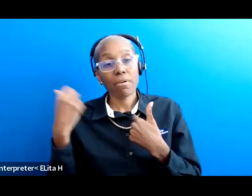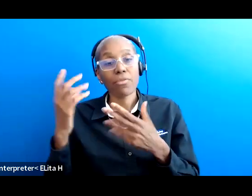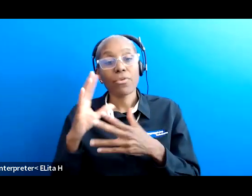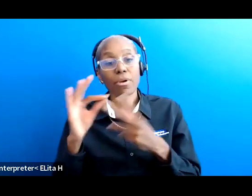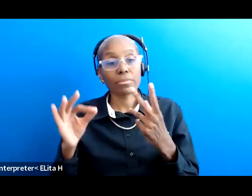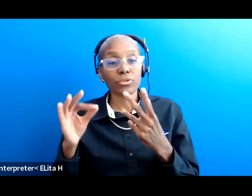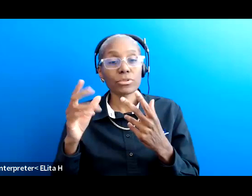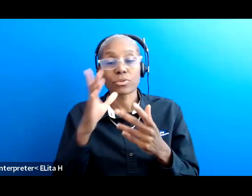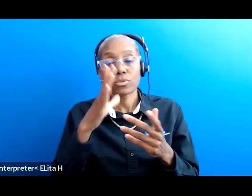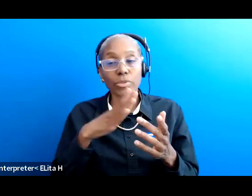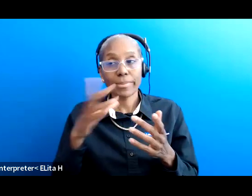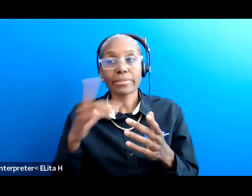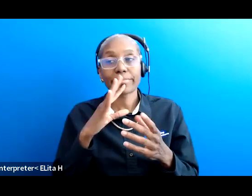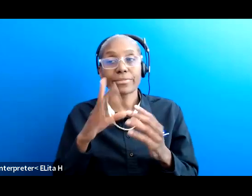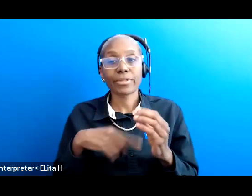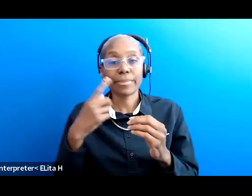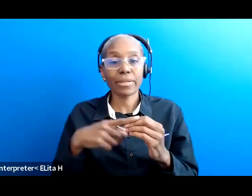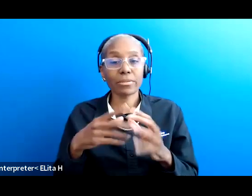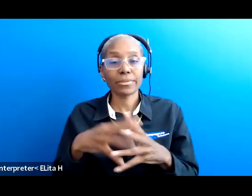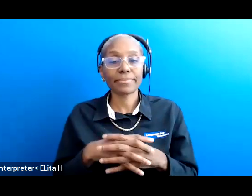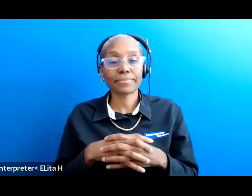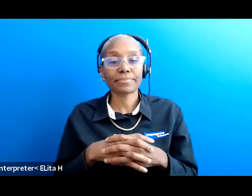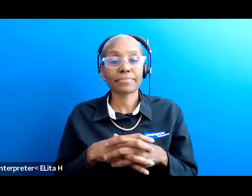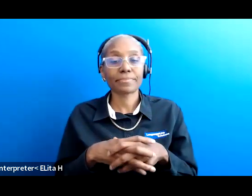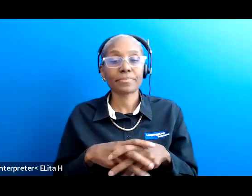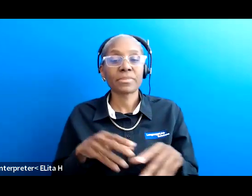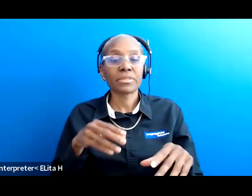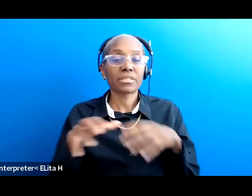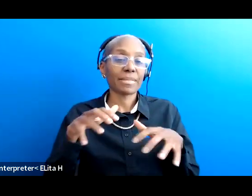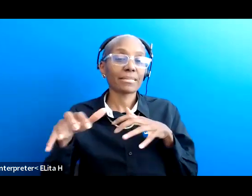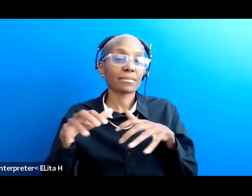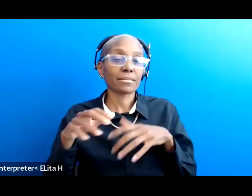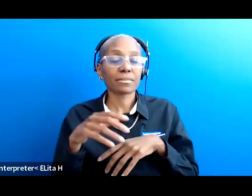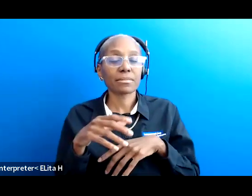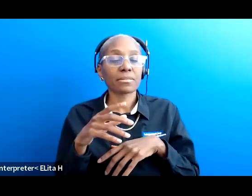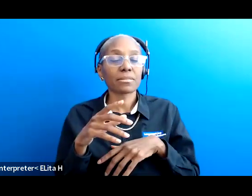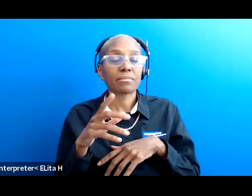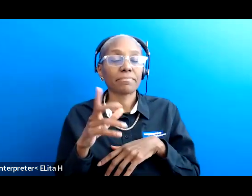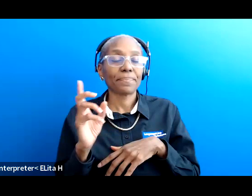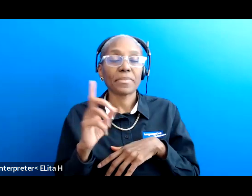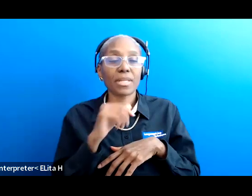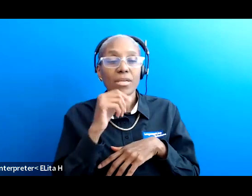This lady was talking about spasticity and I don't see why one of these